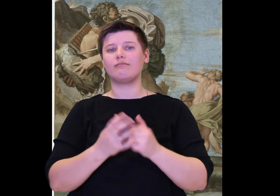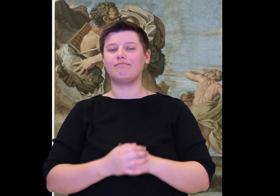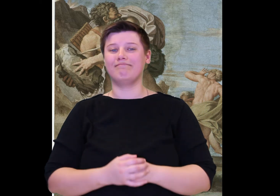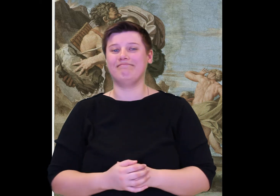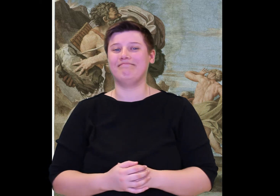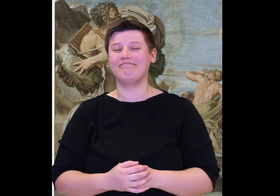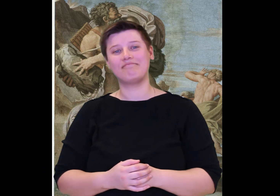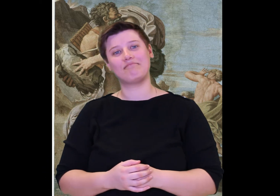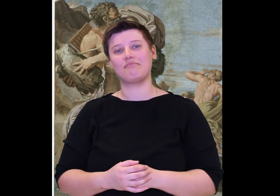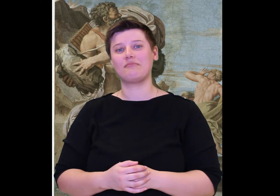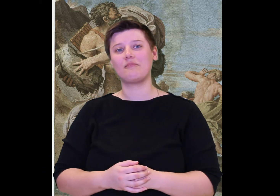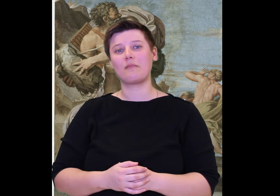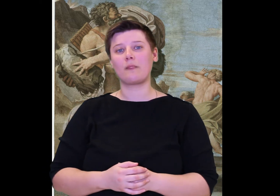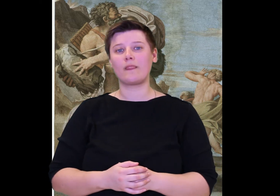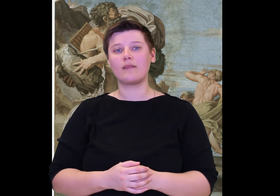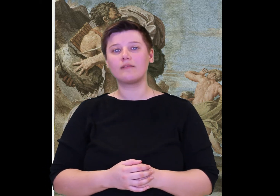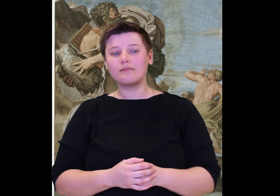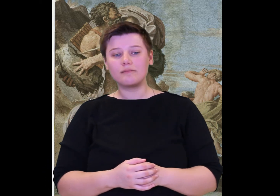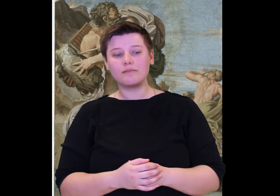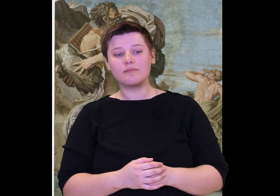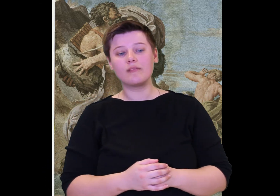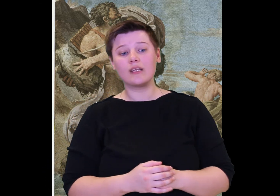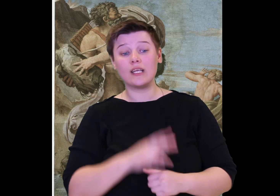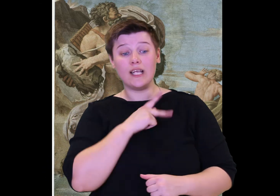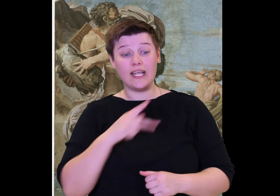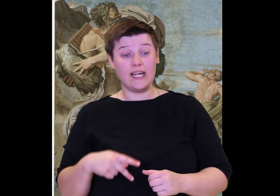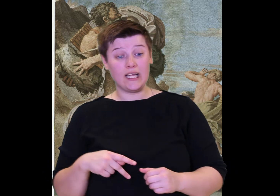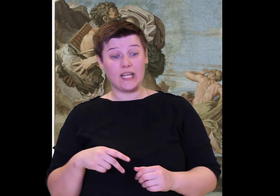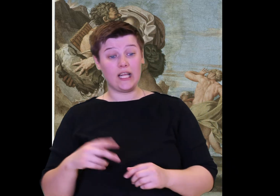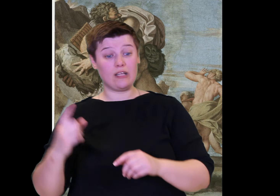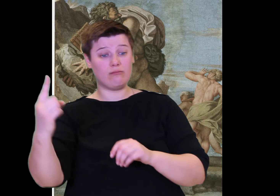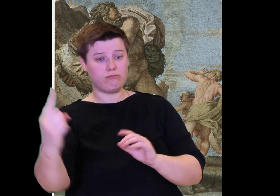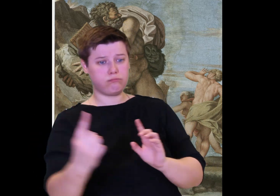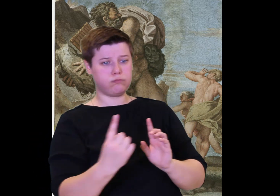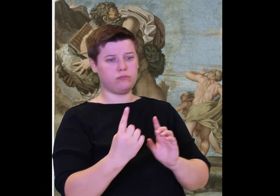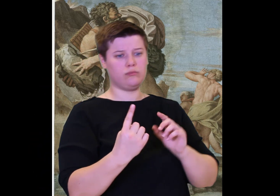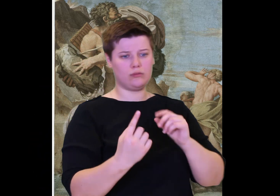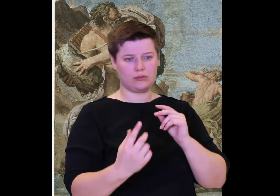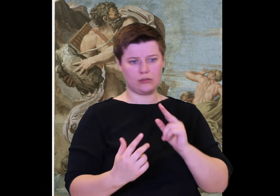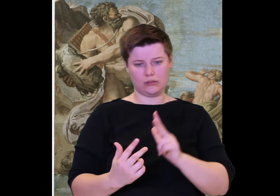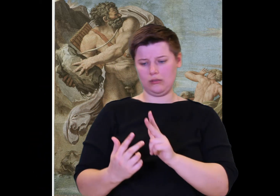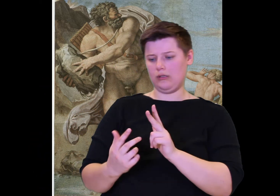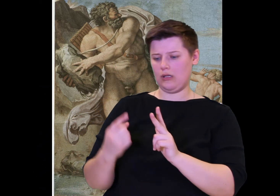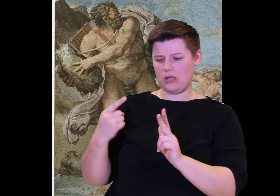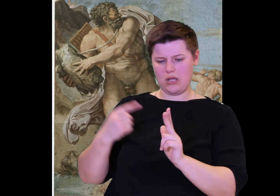They asked her about the king and people of the country. She promptly took them to